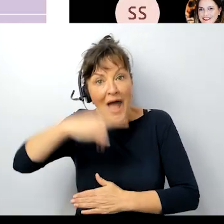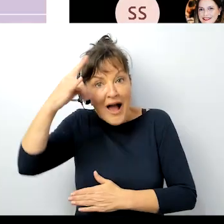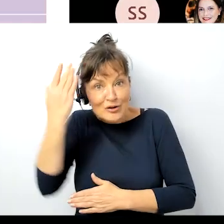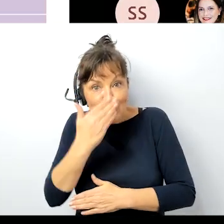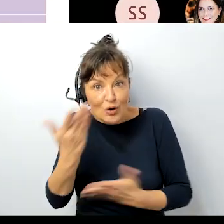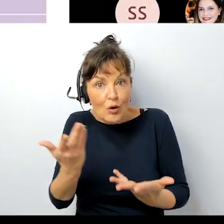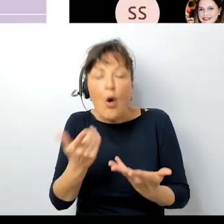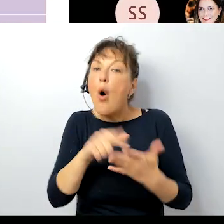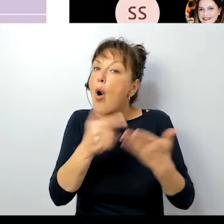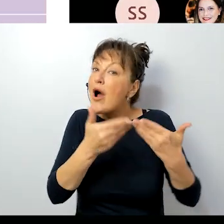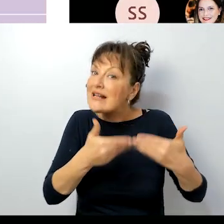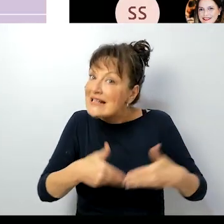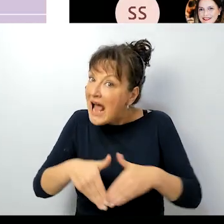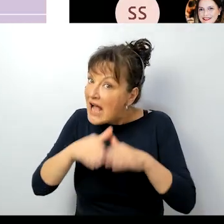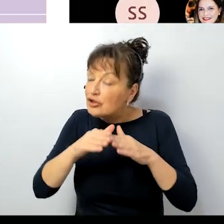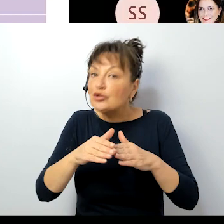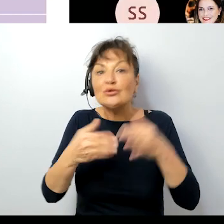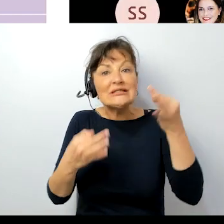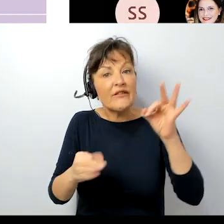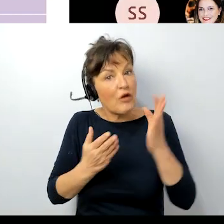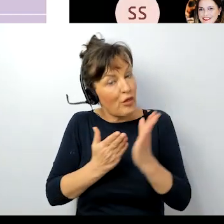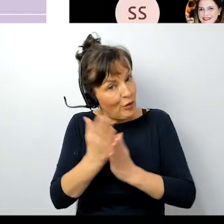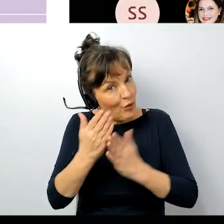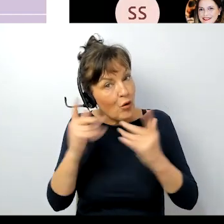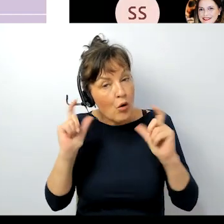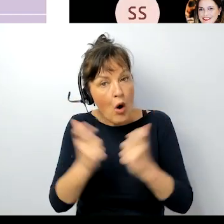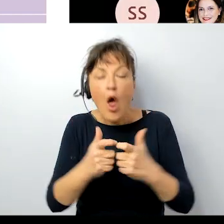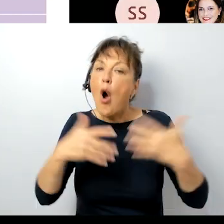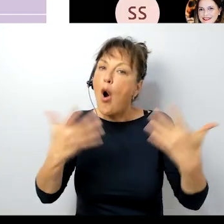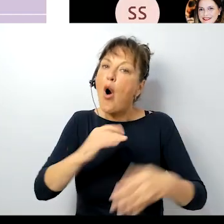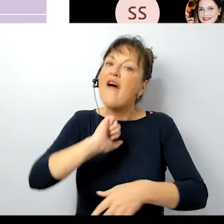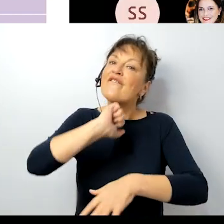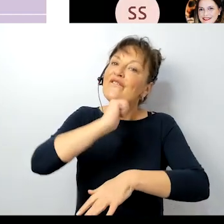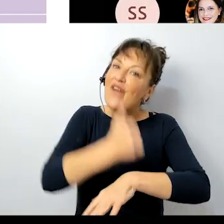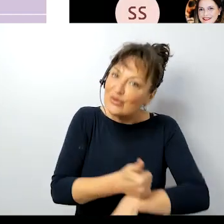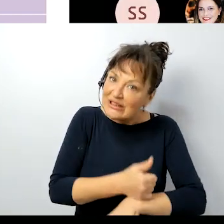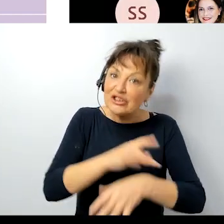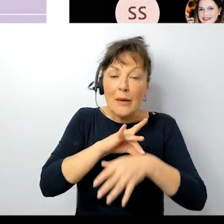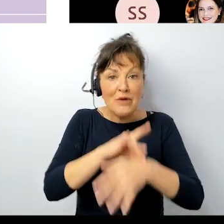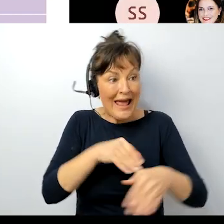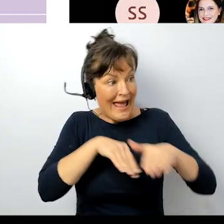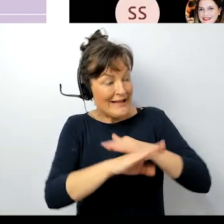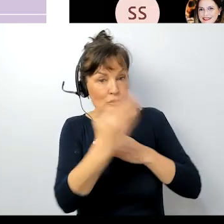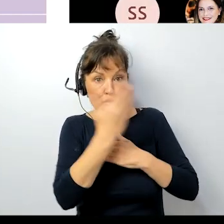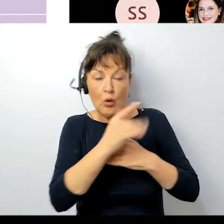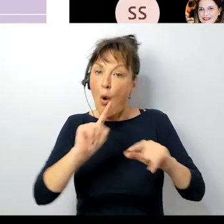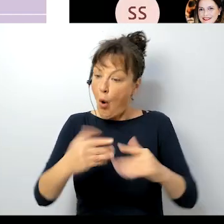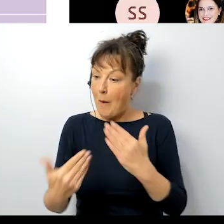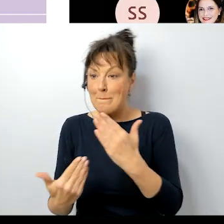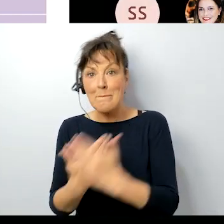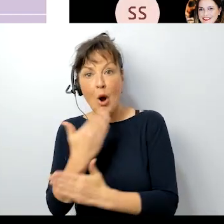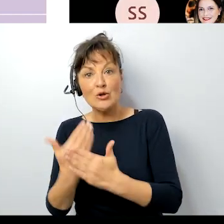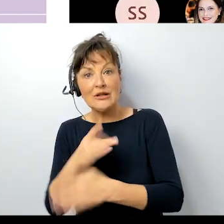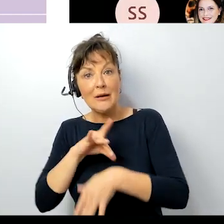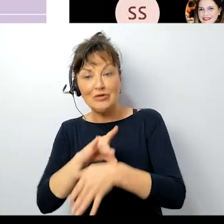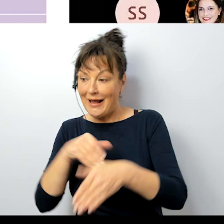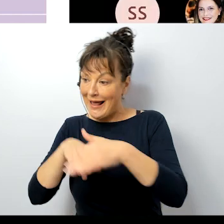this can be achieved by undertaking a higher in school, or a National Certificate in college or as